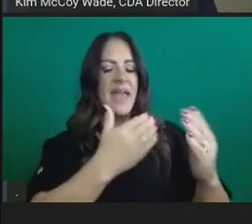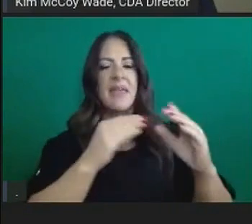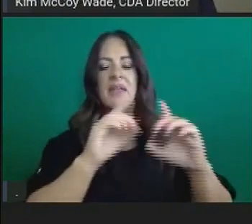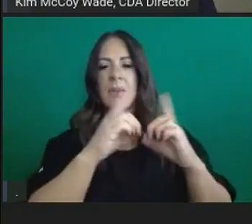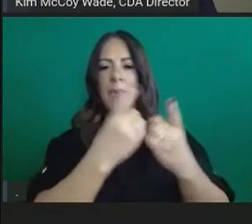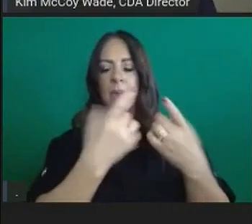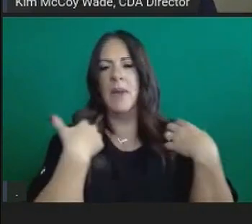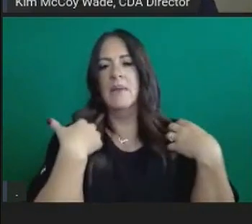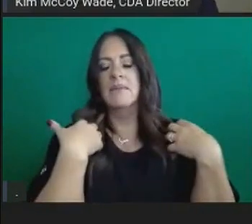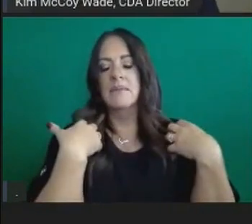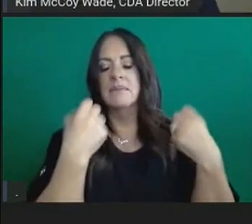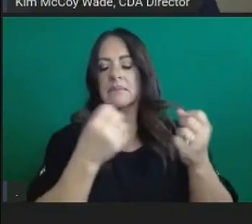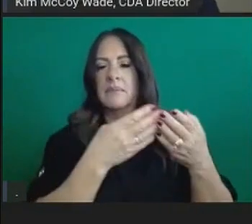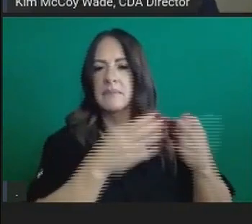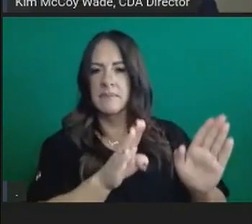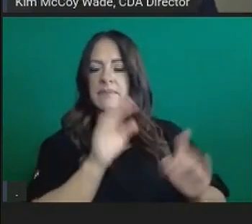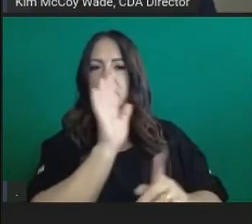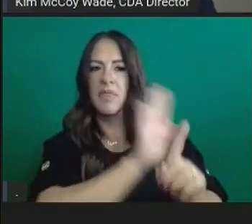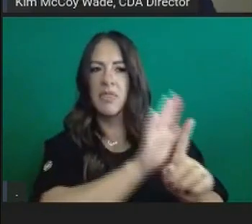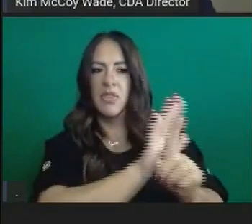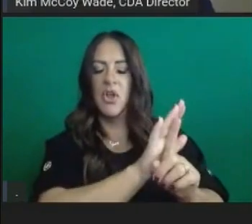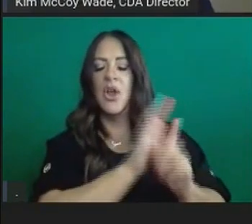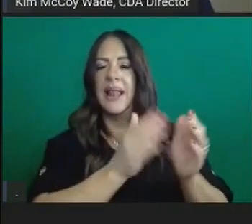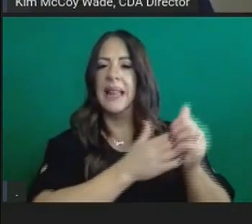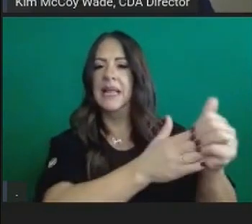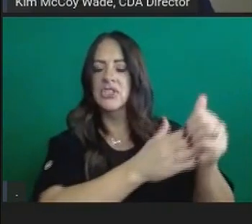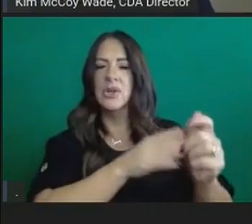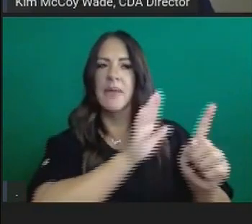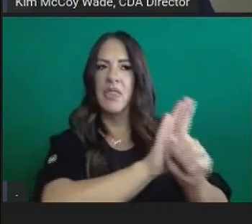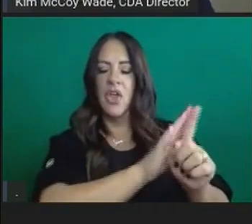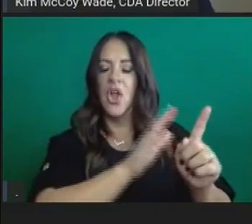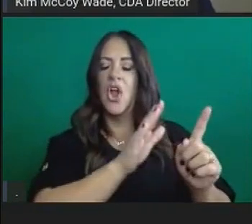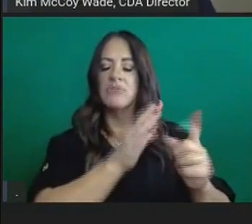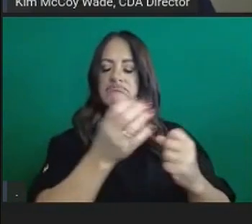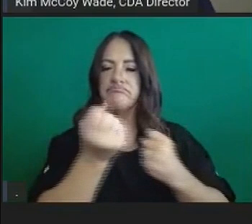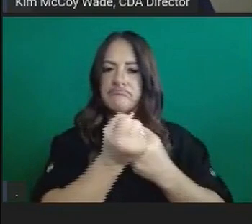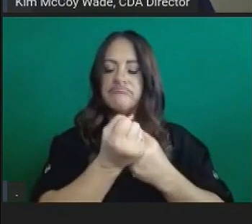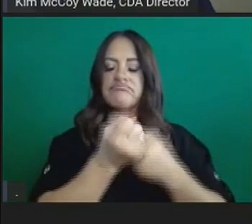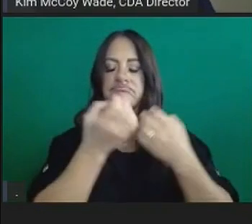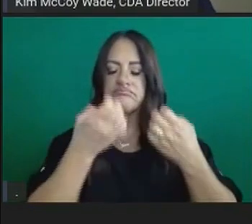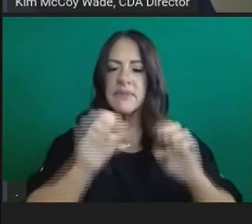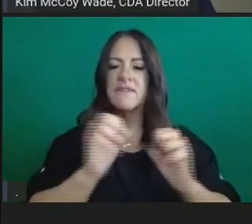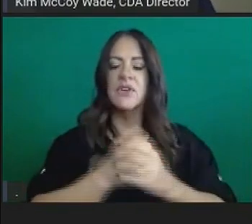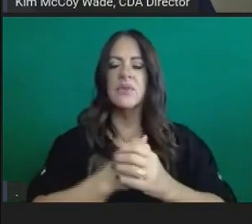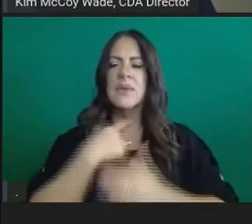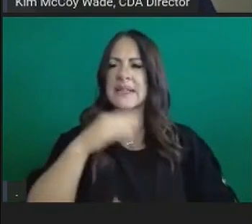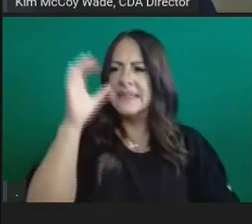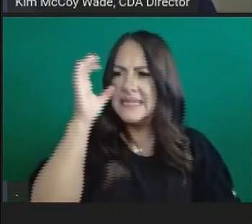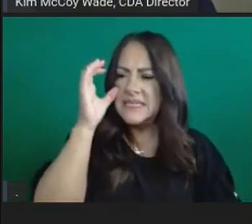THIS WINTER AND SPRING WE WERE ABLE -- AND I WANT TO COMMEND MY COLLEAGUES OF DEPARTMENT OF